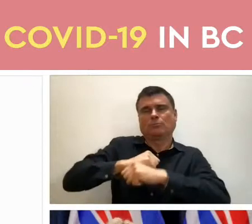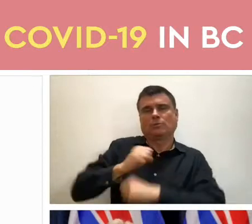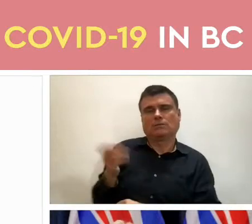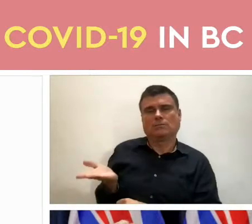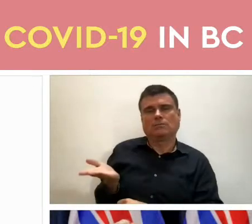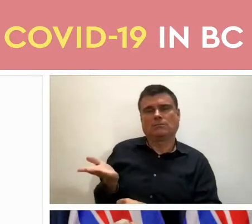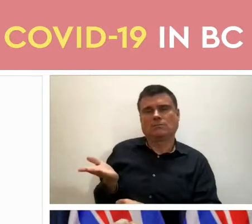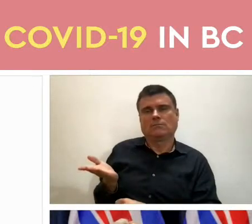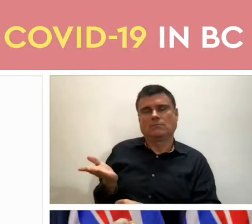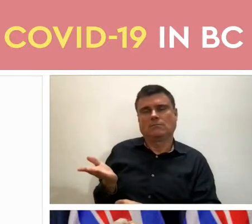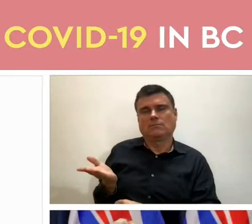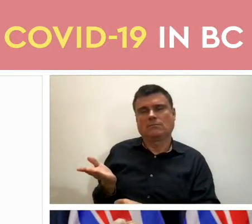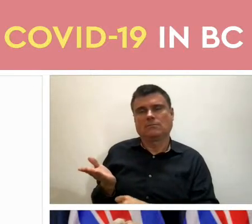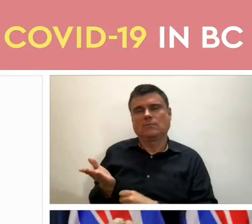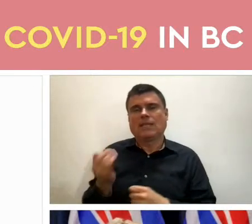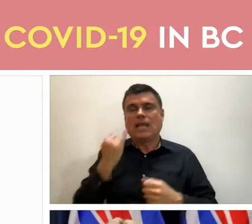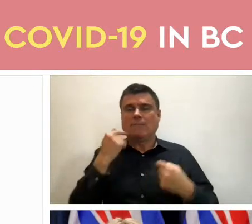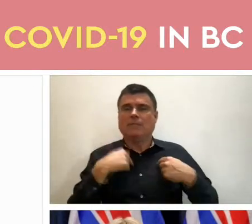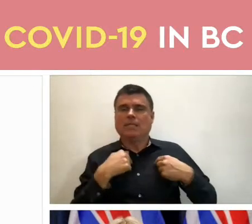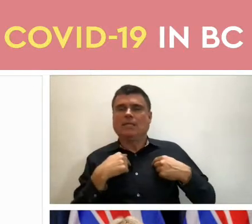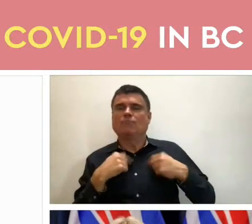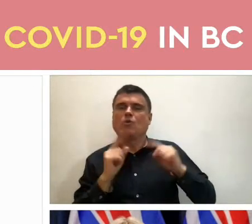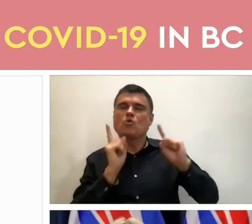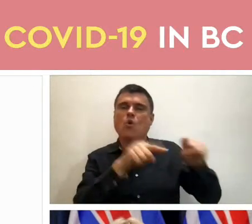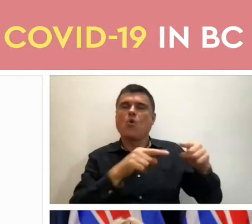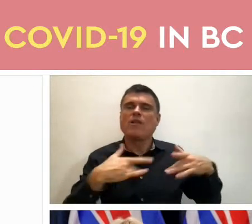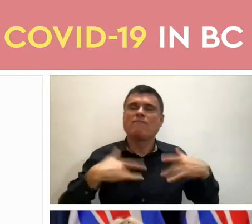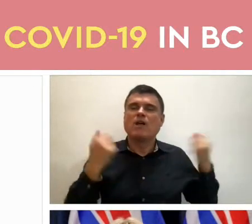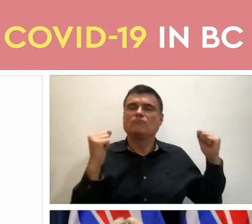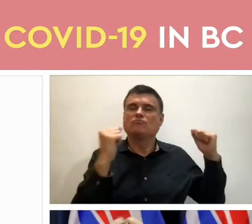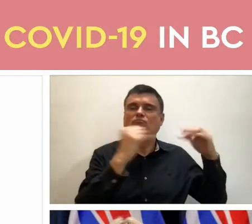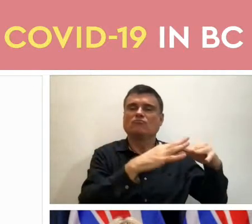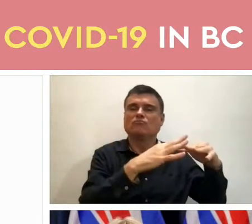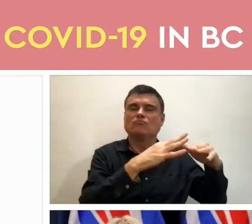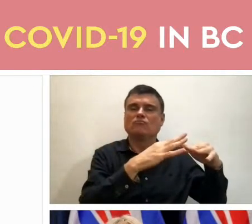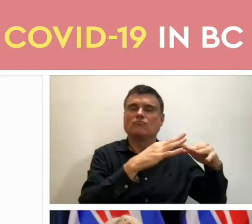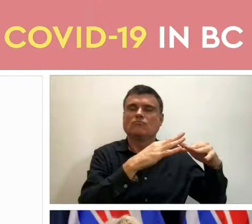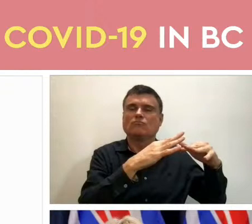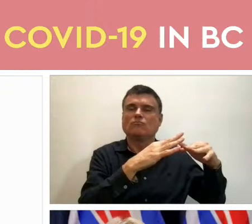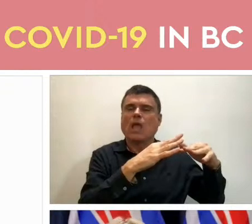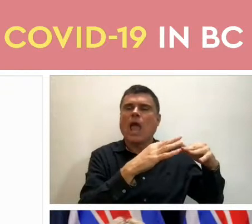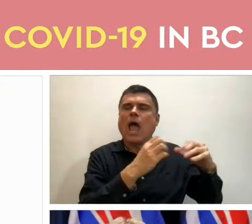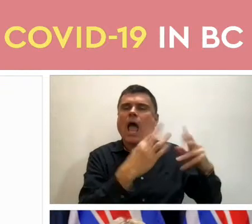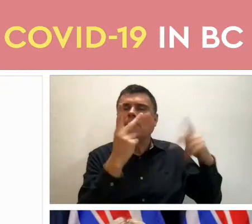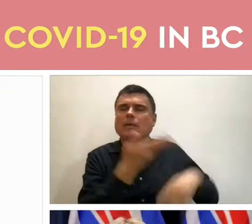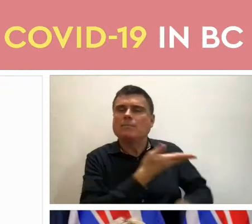event, know how many people will be there and stick with your own small group.